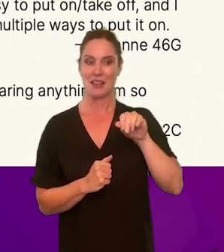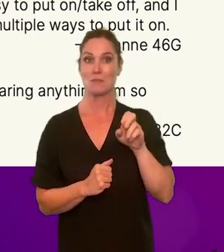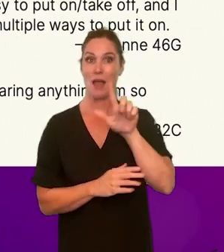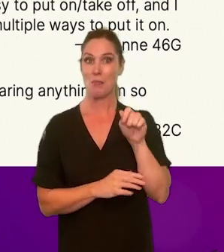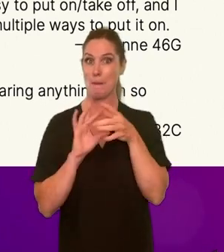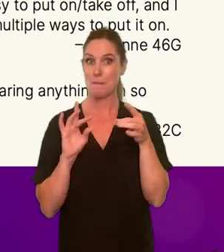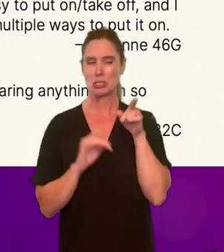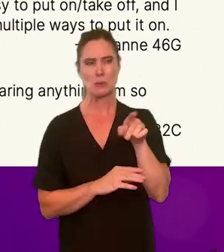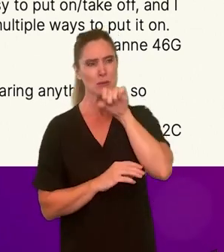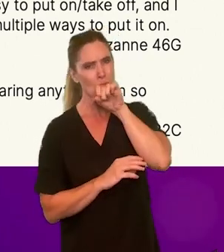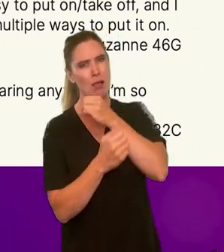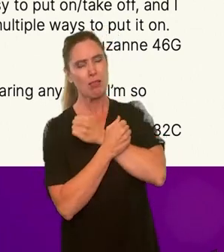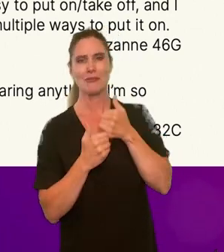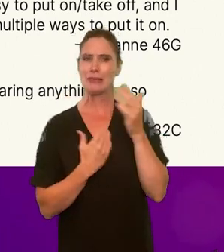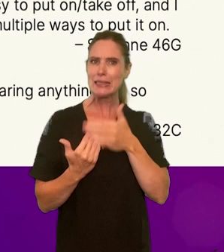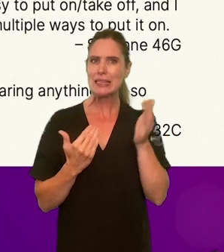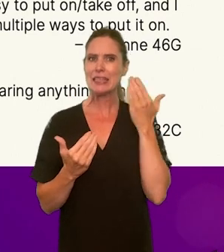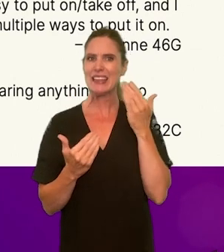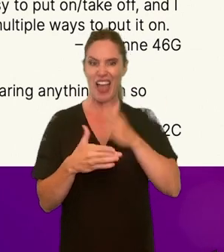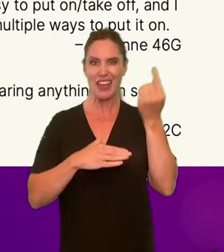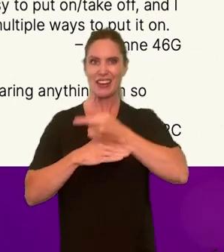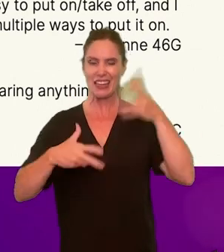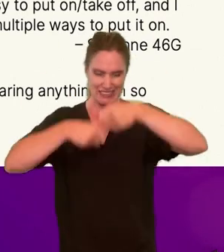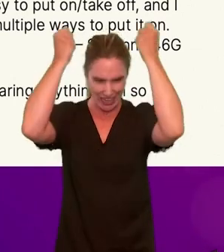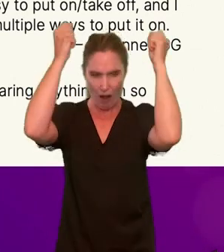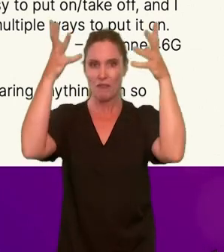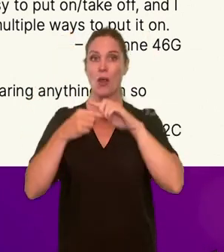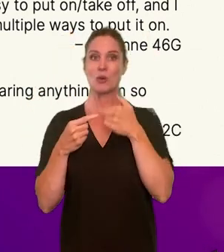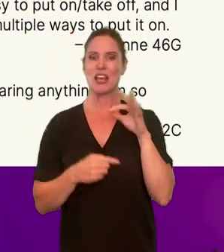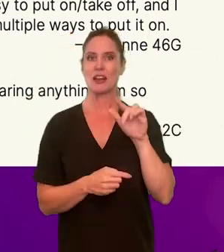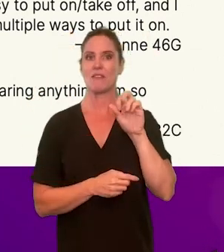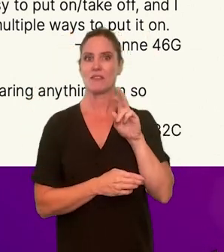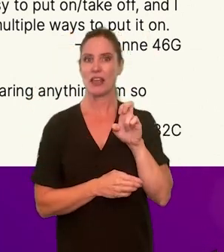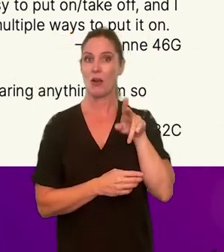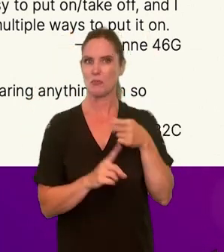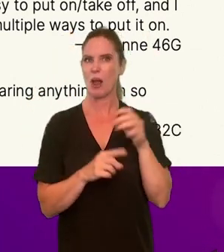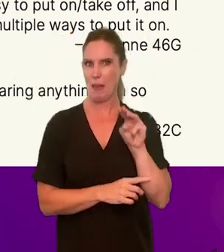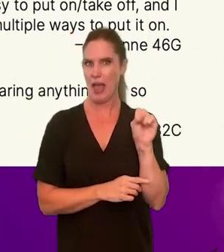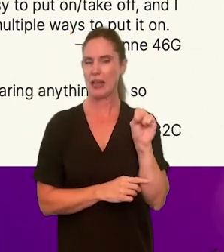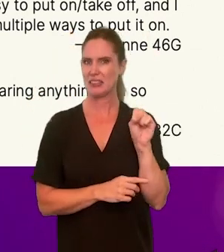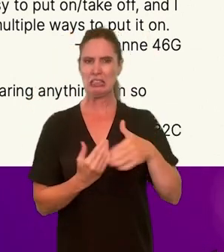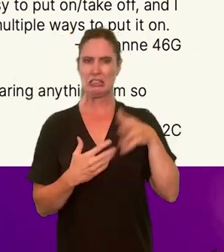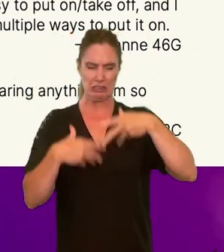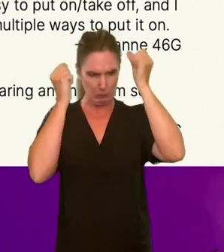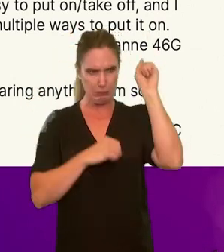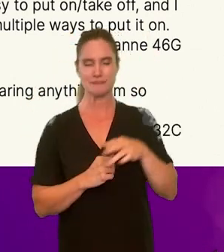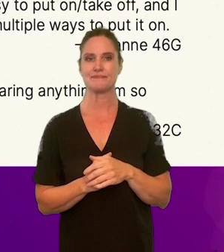at the end of the day when she had a flare up from a multiple sclerosis. Suzanne enjoyed the flexibility and the design, because with her chronic pain,